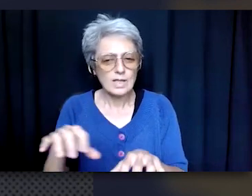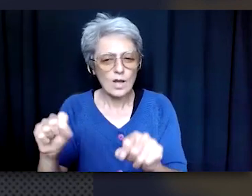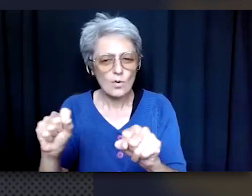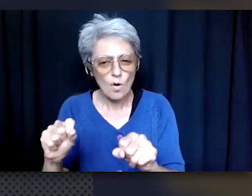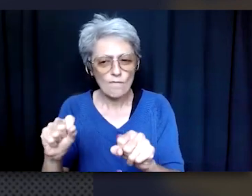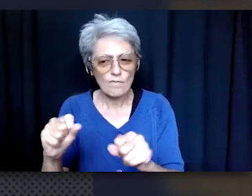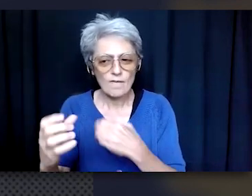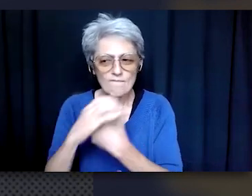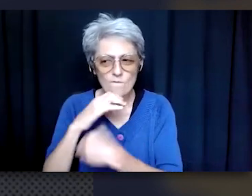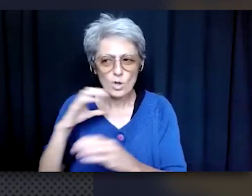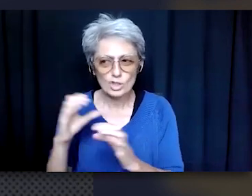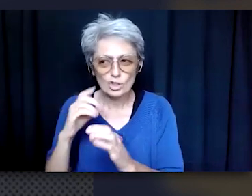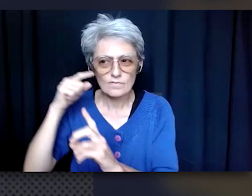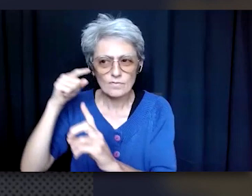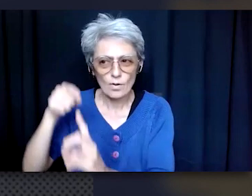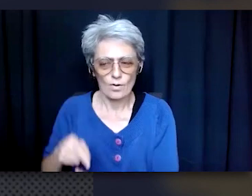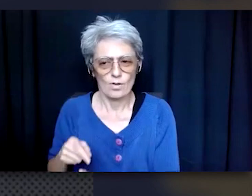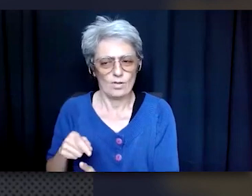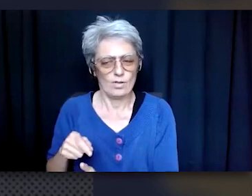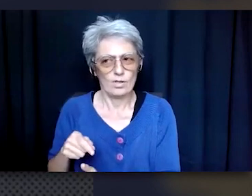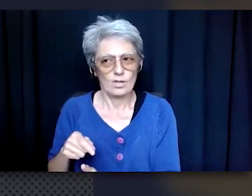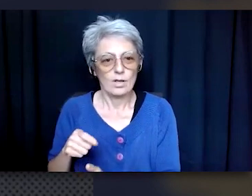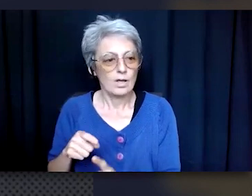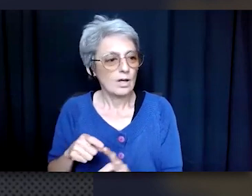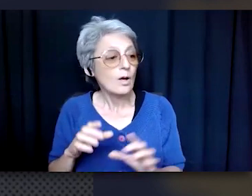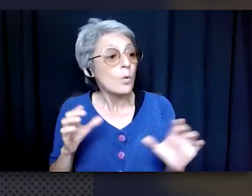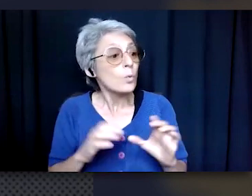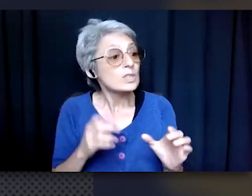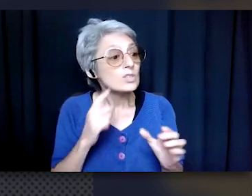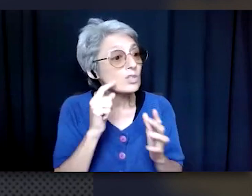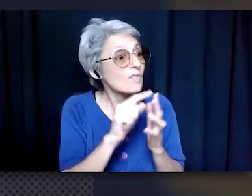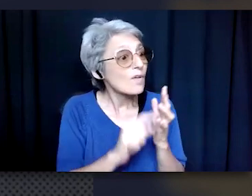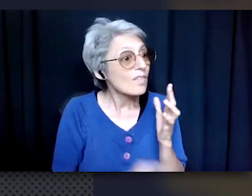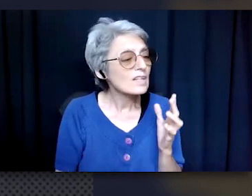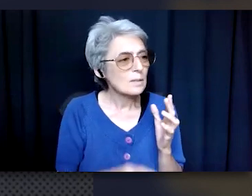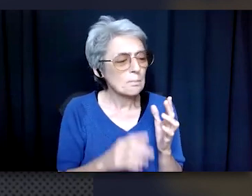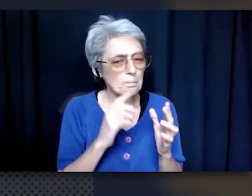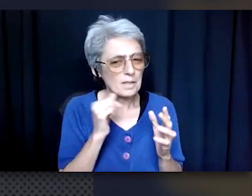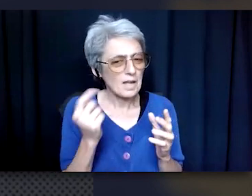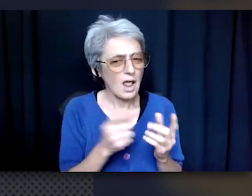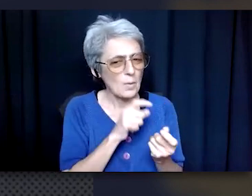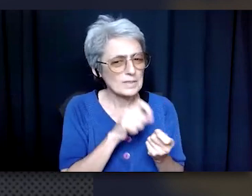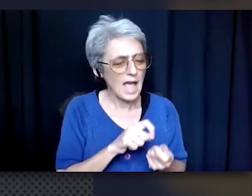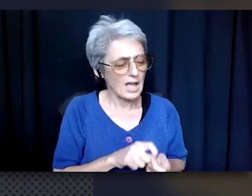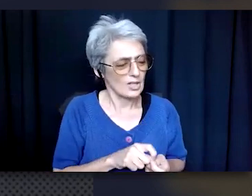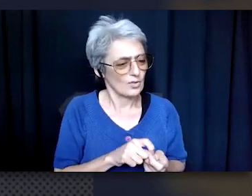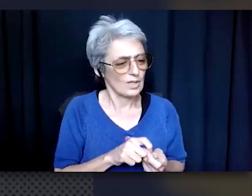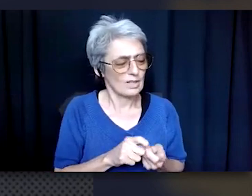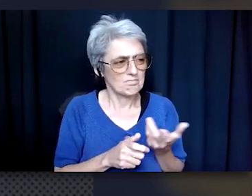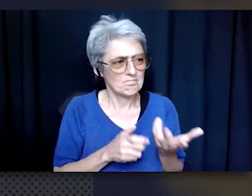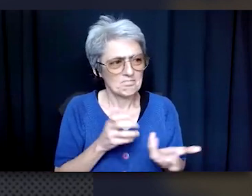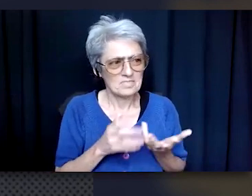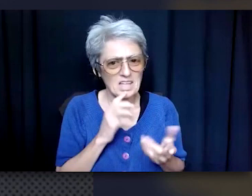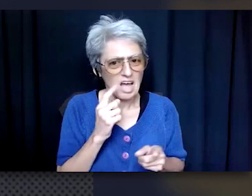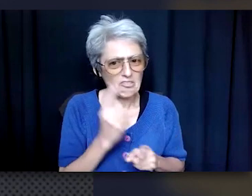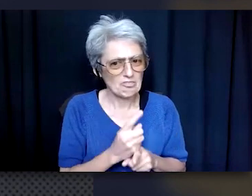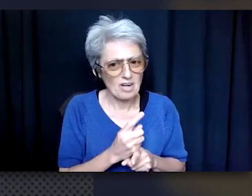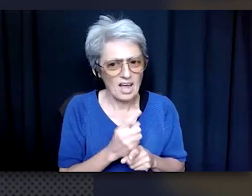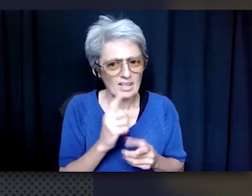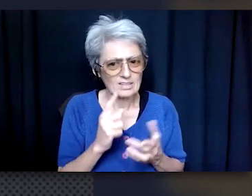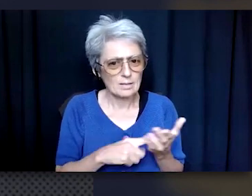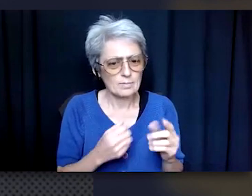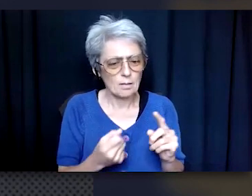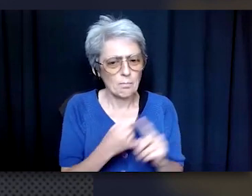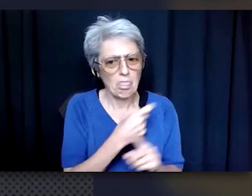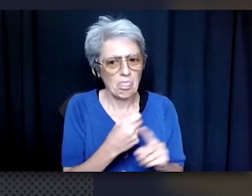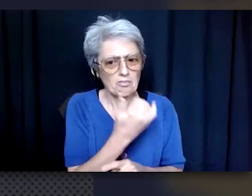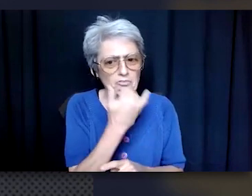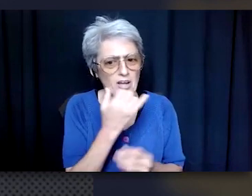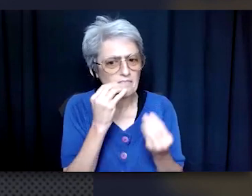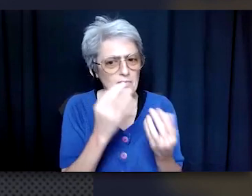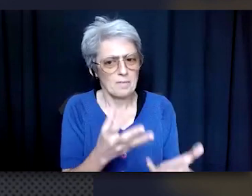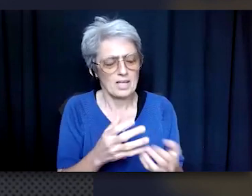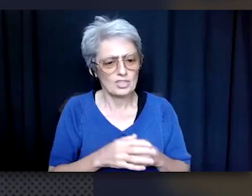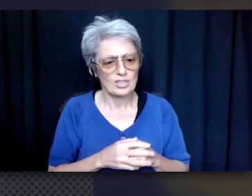are not necessarily accurate in the things that are generated. That has always been possible